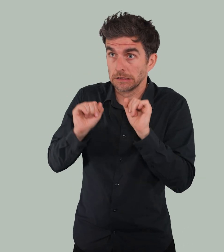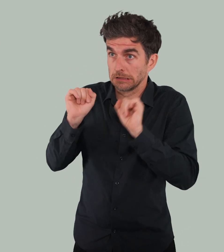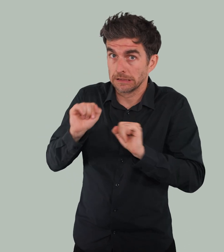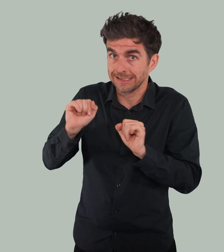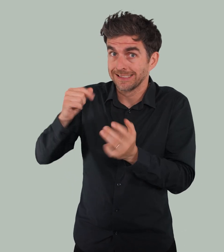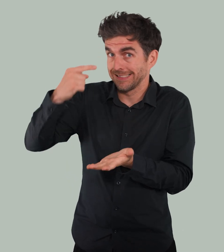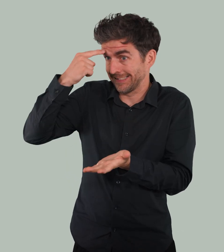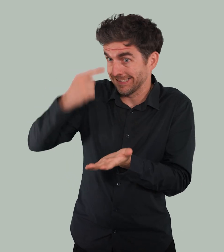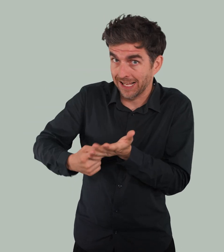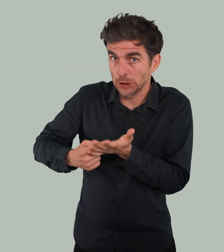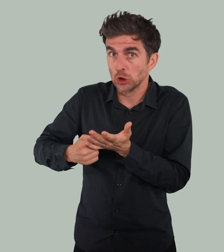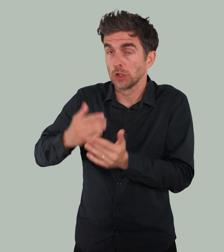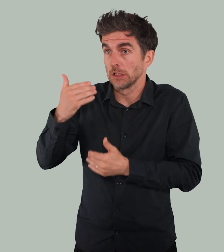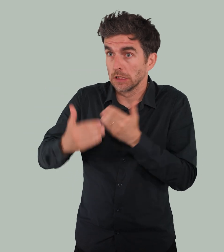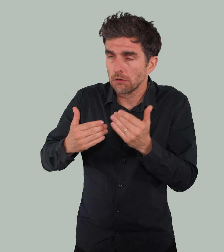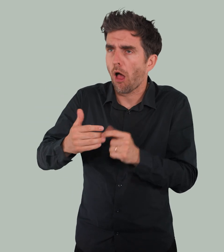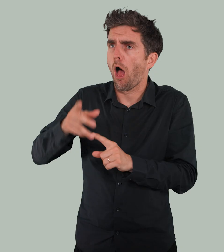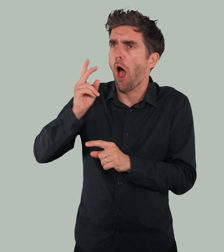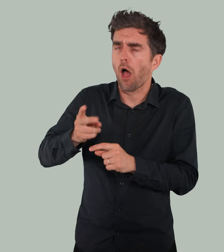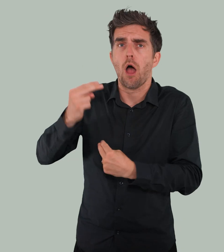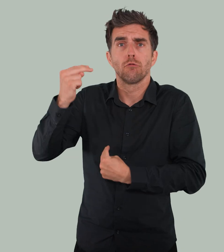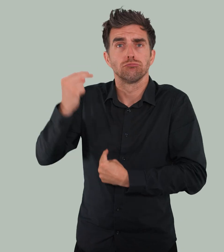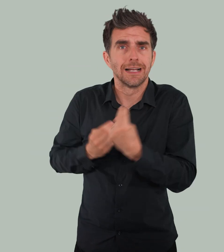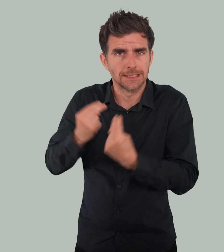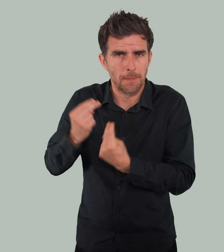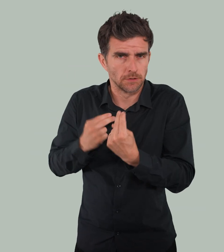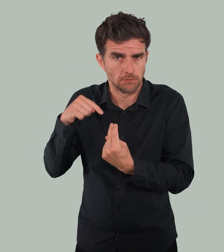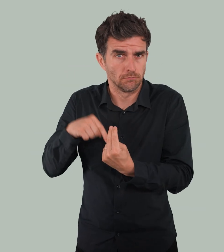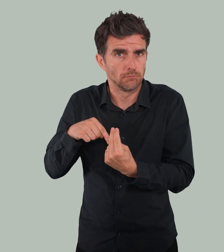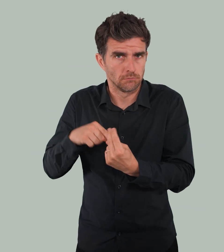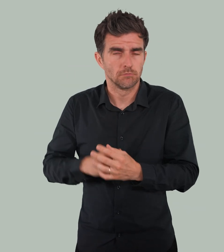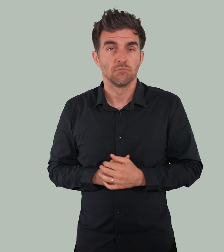receiving a decision, and taking part in reassessments.